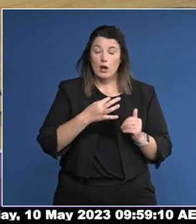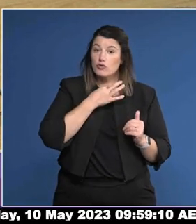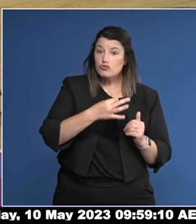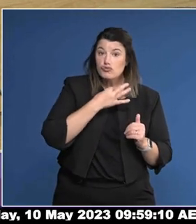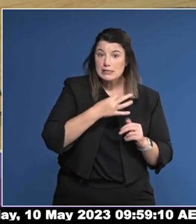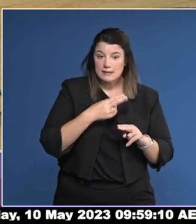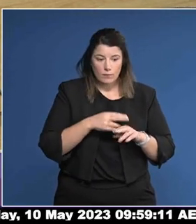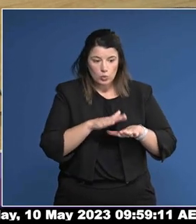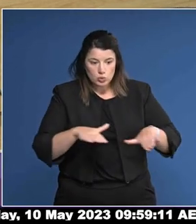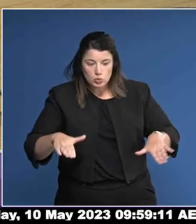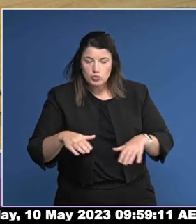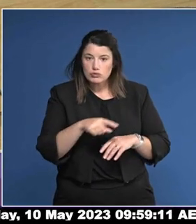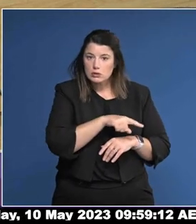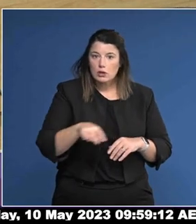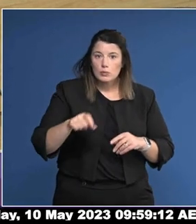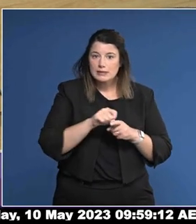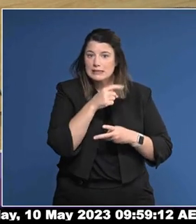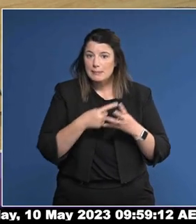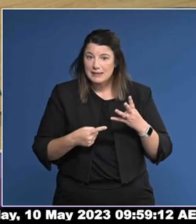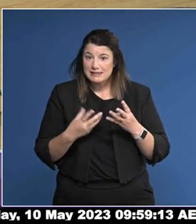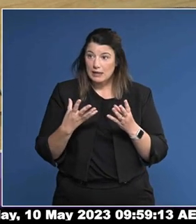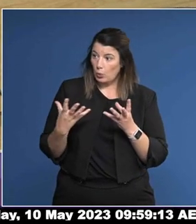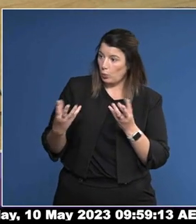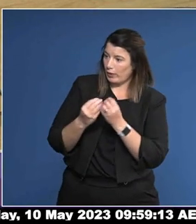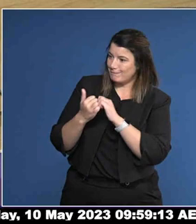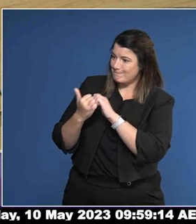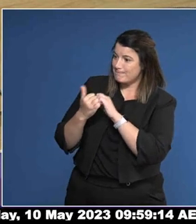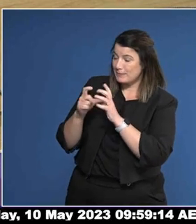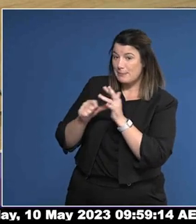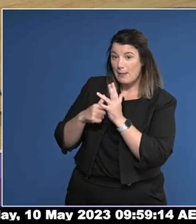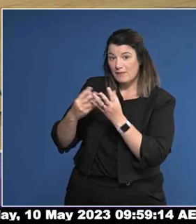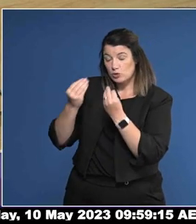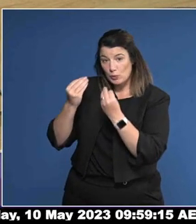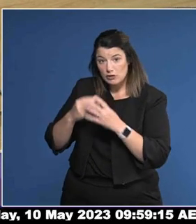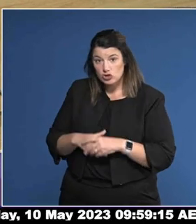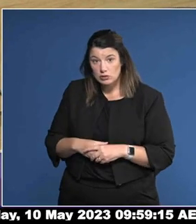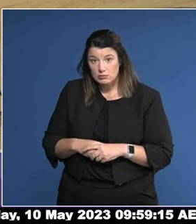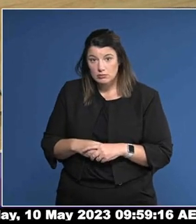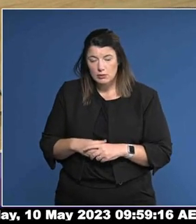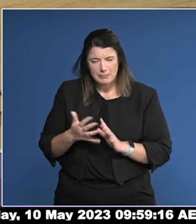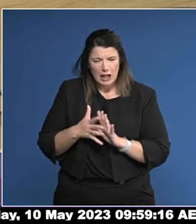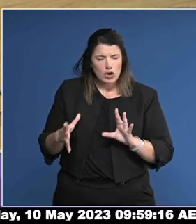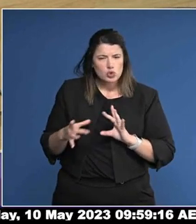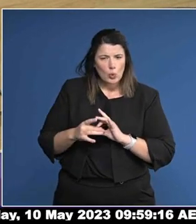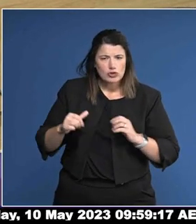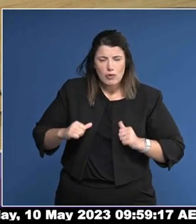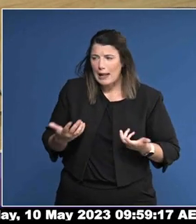young people with disability with the Department of Education? As a joint training? Joint training or you've delivered training?